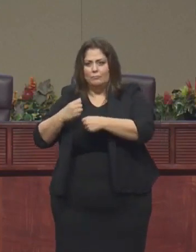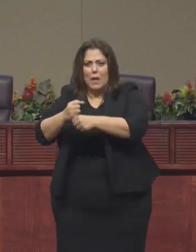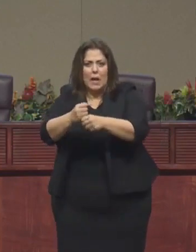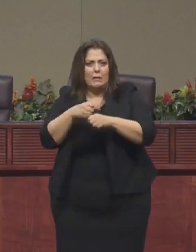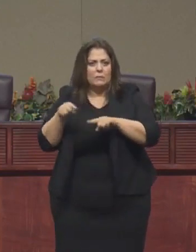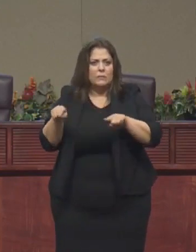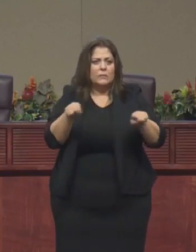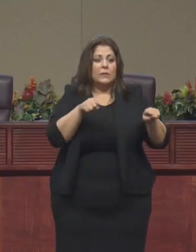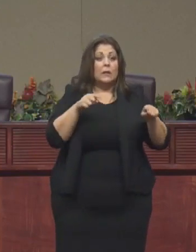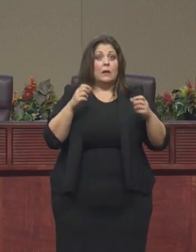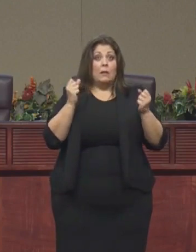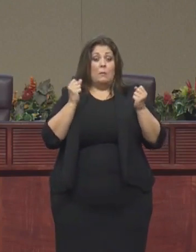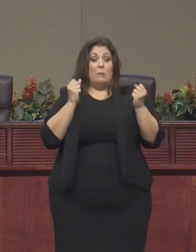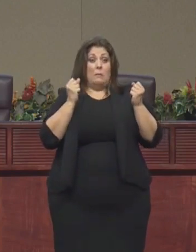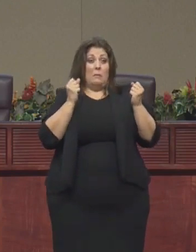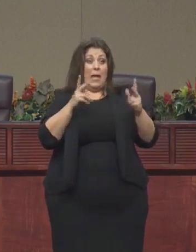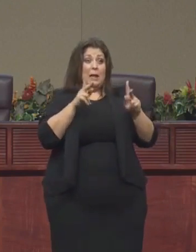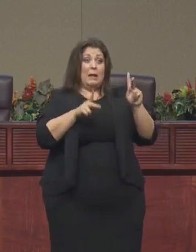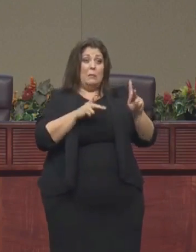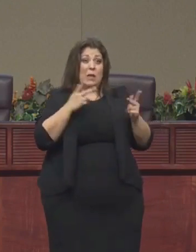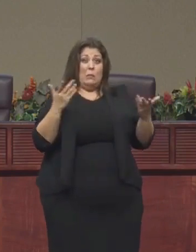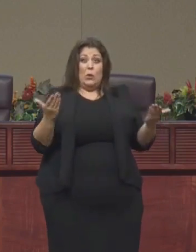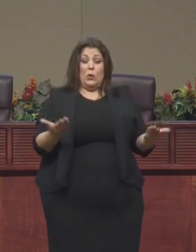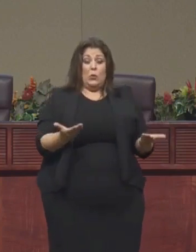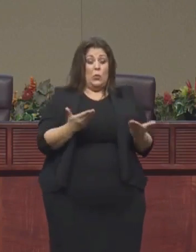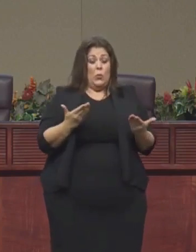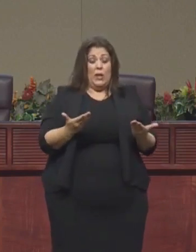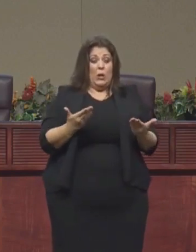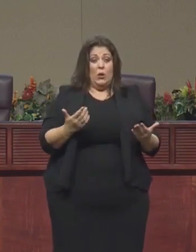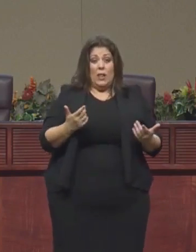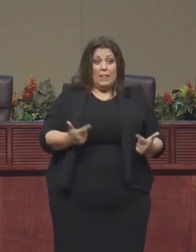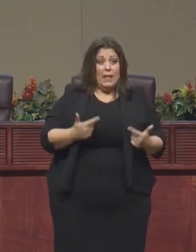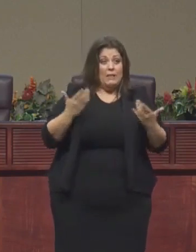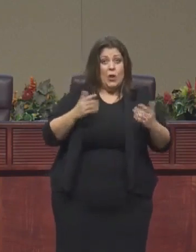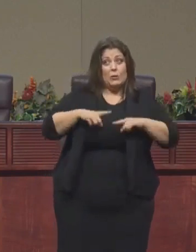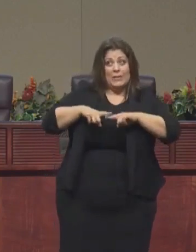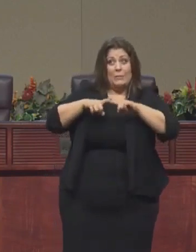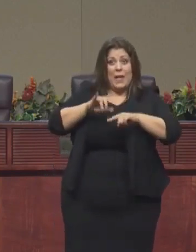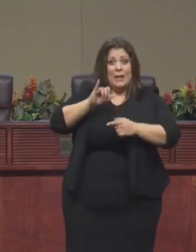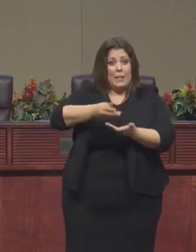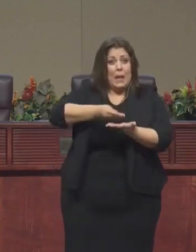TDT HELPS PAY FOR COUNTY PROJECTS LIKE THE SCIENCE CENTER, PULSE MUSEUM, CONVENTION CENTER MAINTENANCE AND TOURISM CAMPAIGNS.